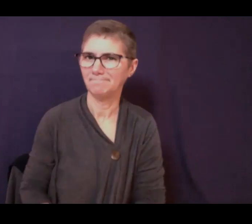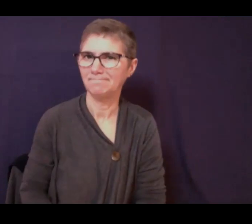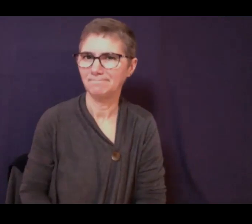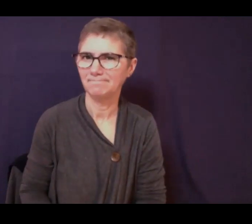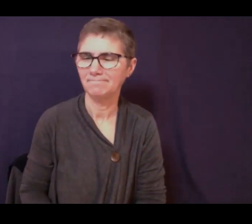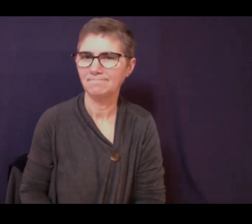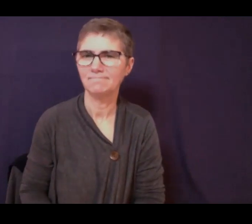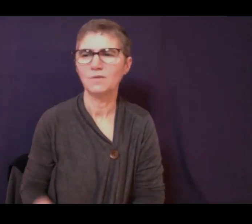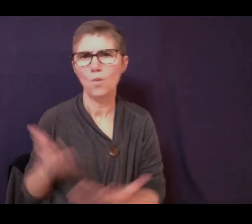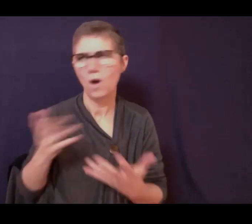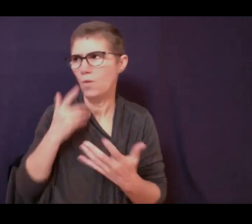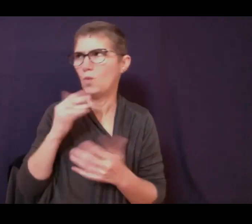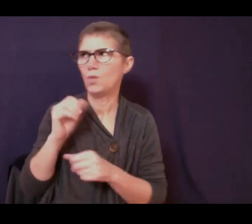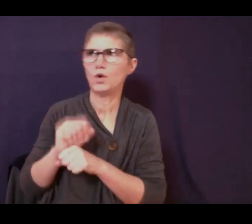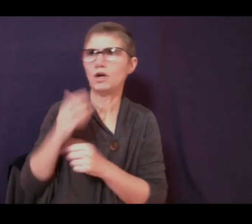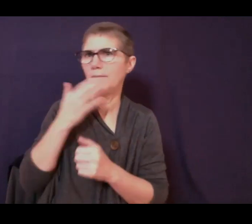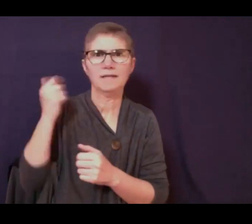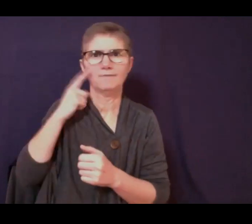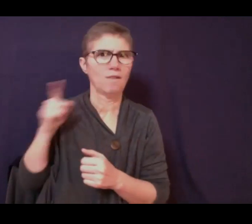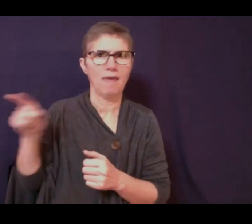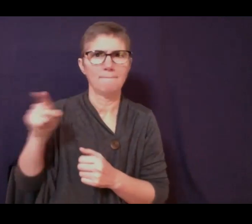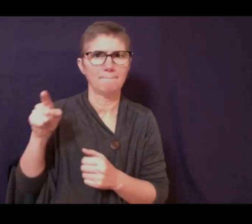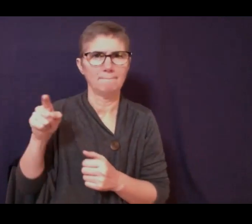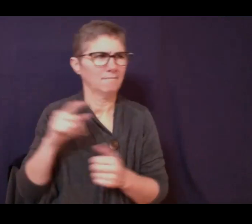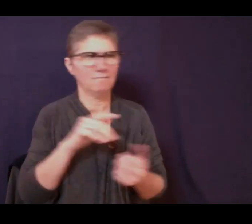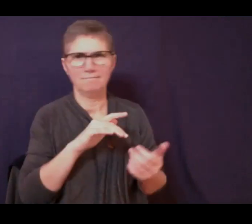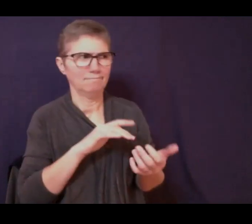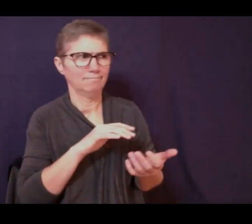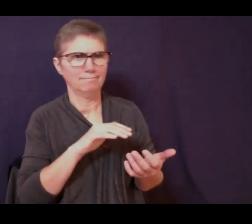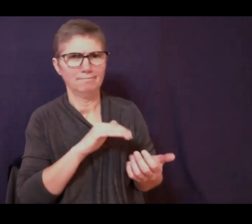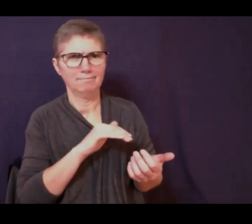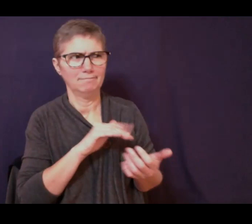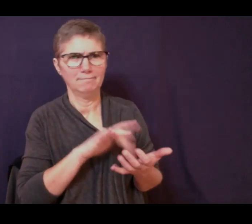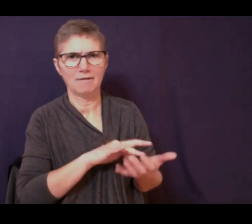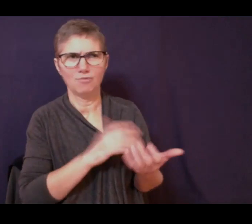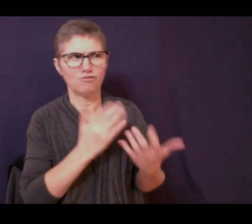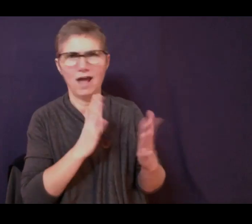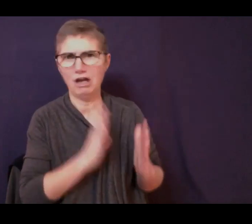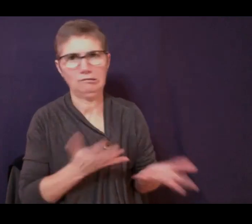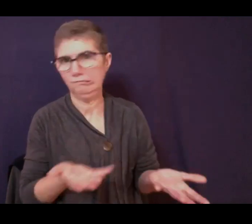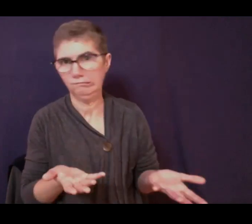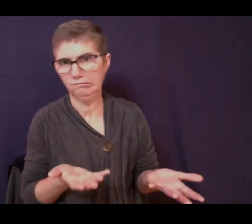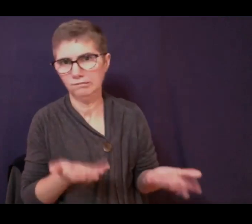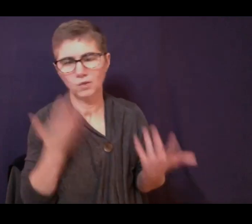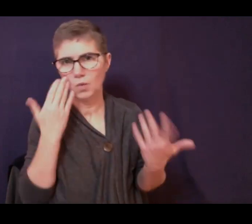for them then the medical provider can and I think you might find this in other contexts too